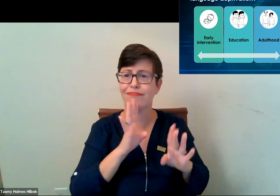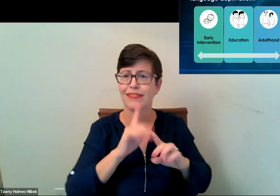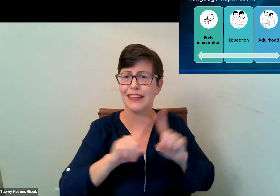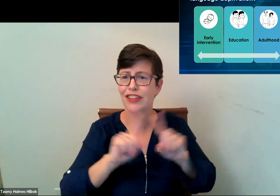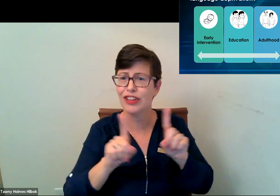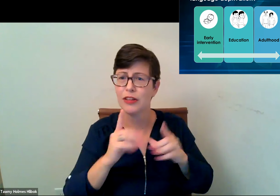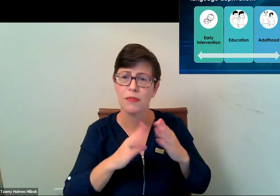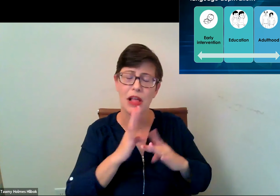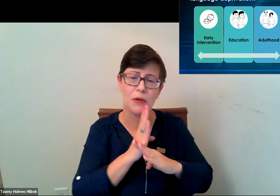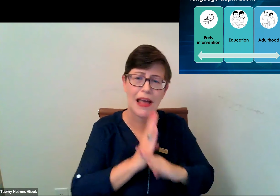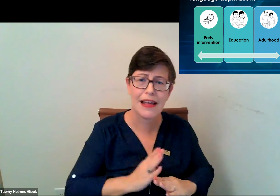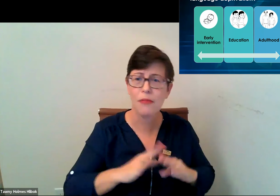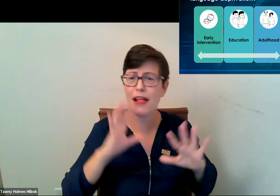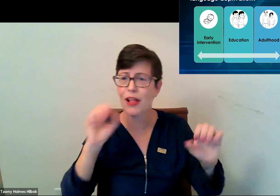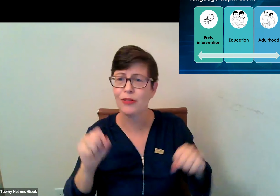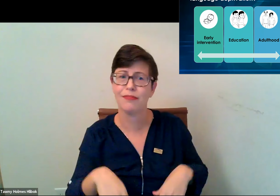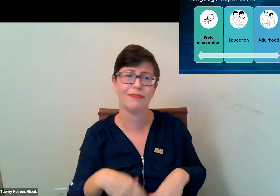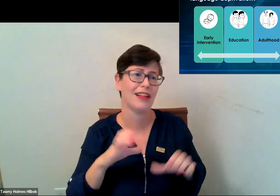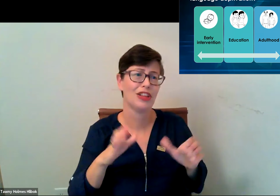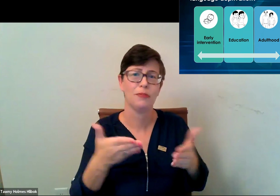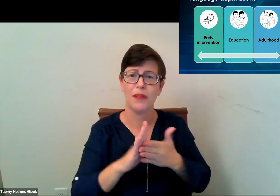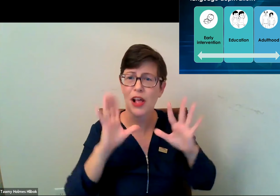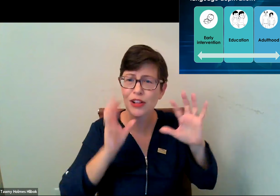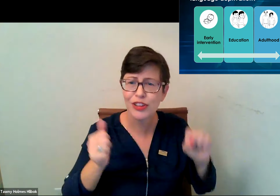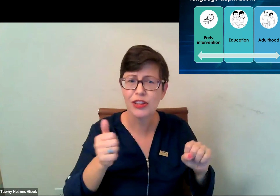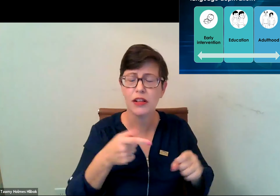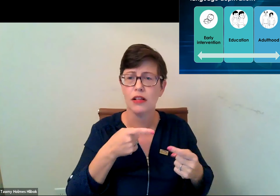Child may have different teachers that speak at different paces that speak at different volumes,